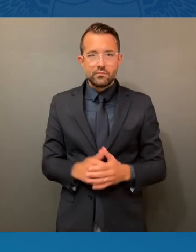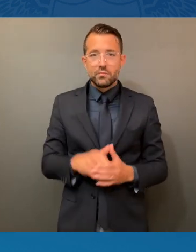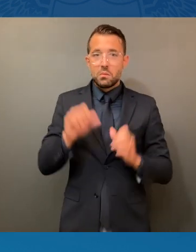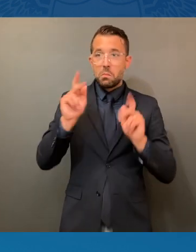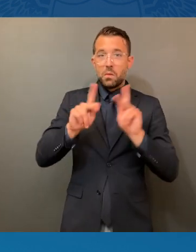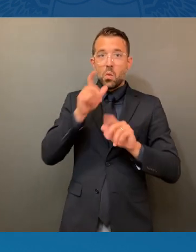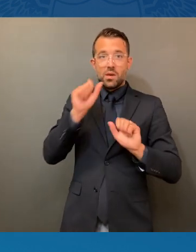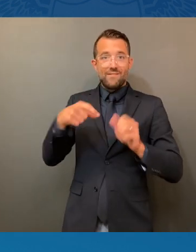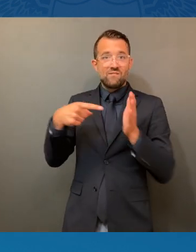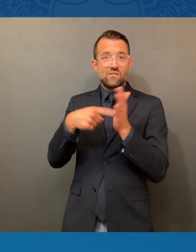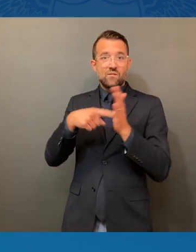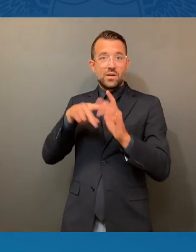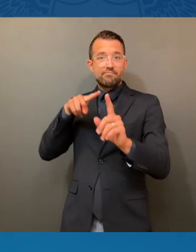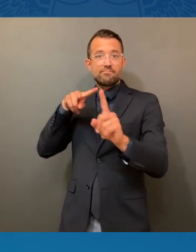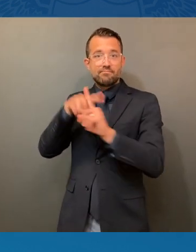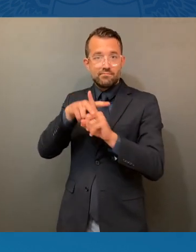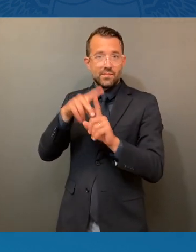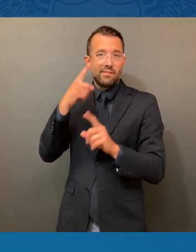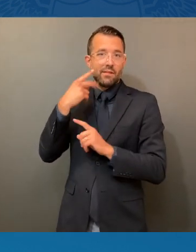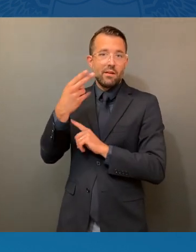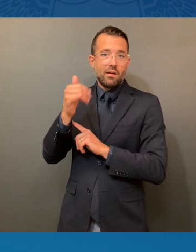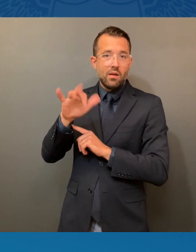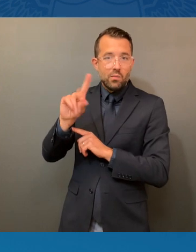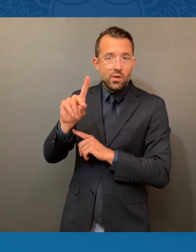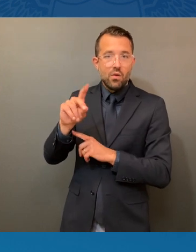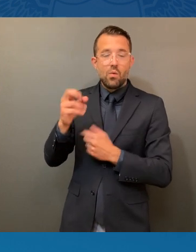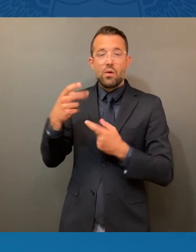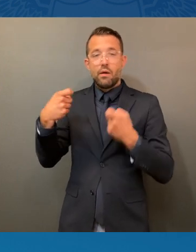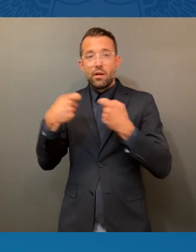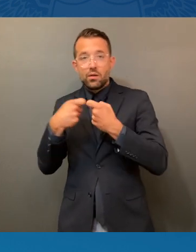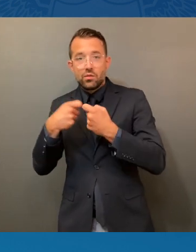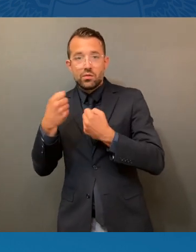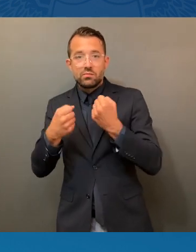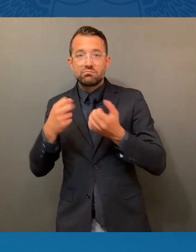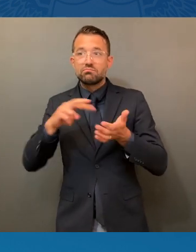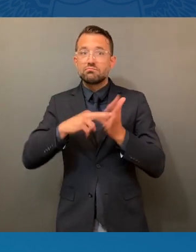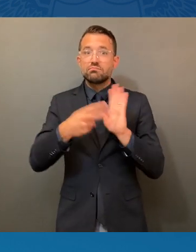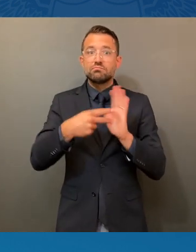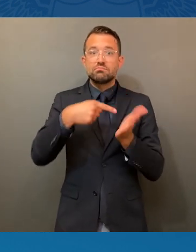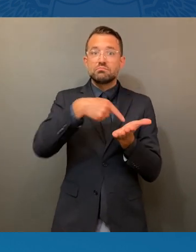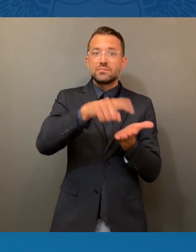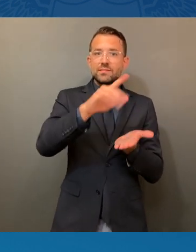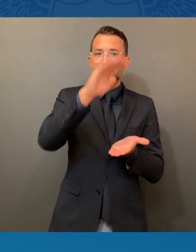And that, of course, means paying less or even nothing, in terms of gas. Right?